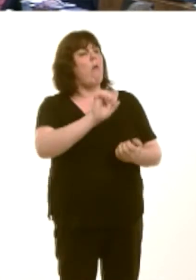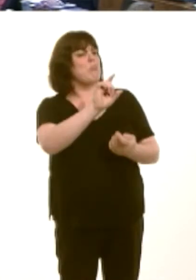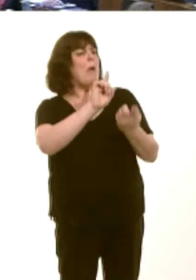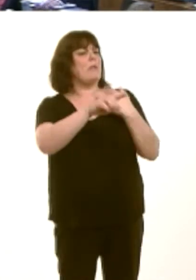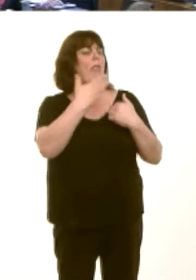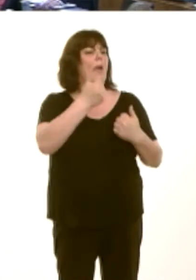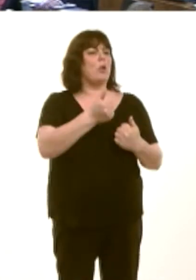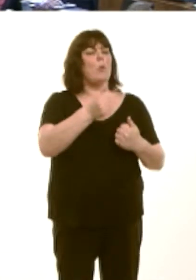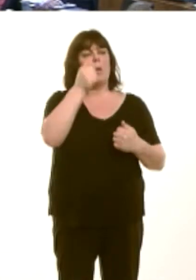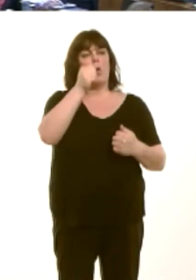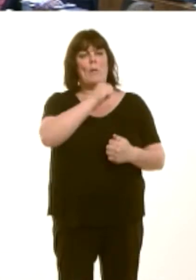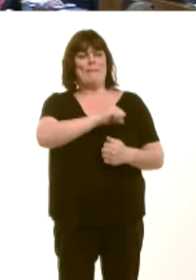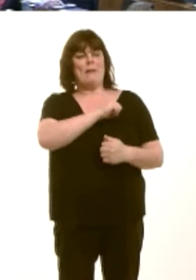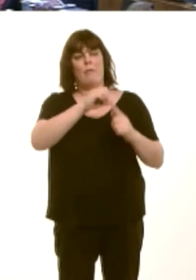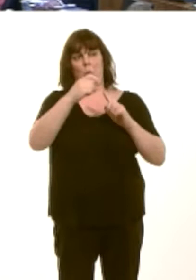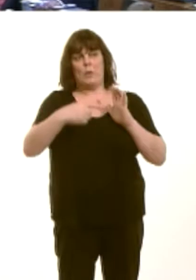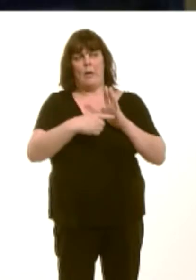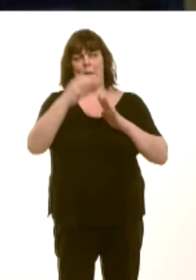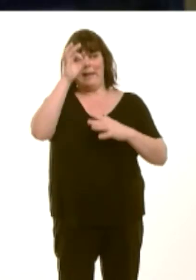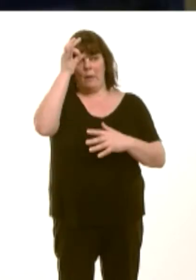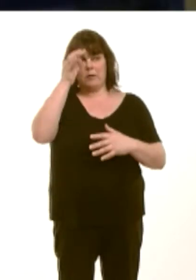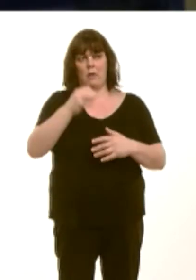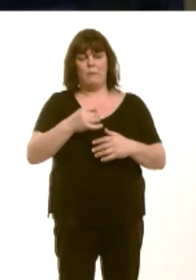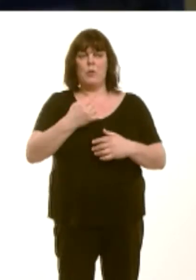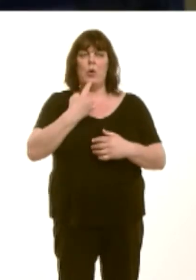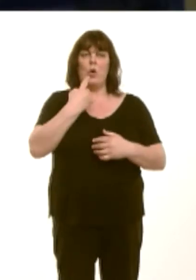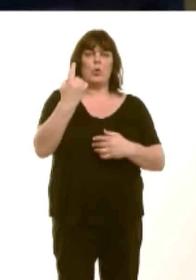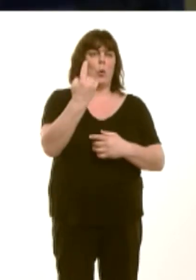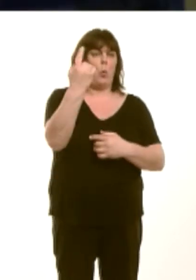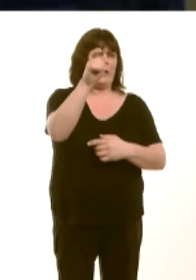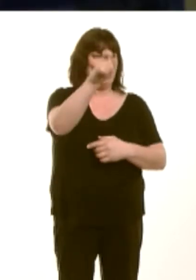Neath Port Talbot County Borough Council has suggested to a constituent of mineóand yours,